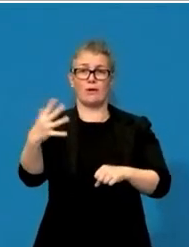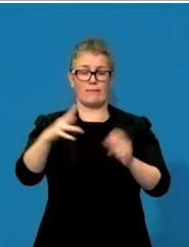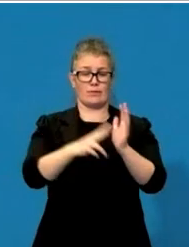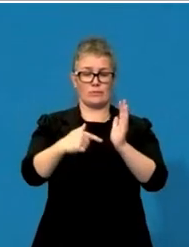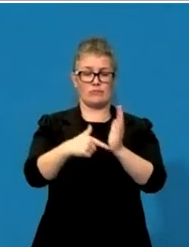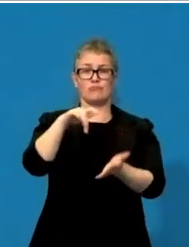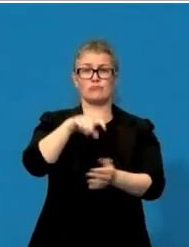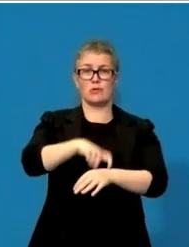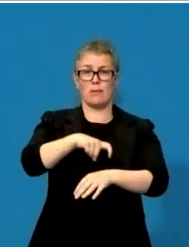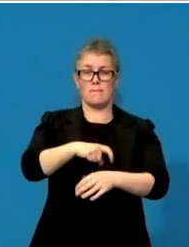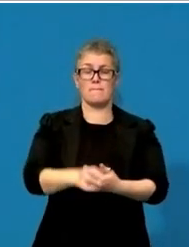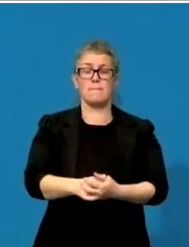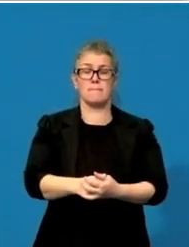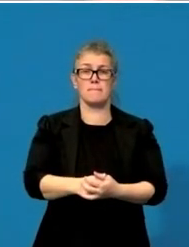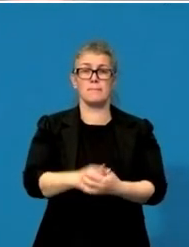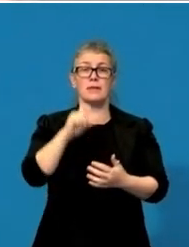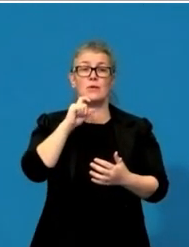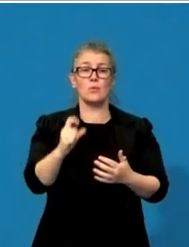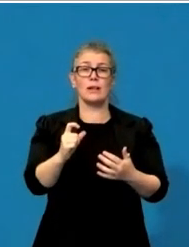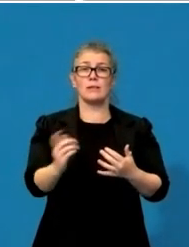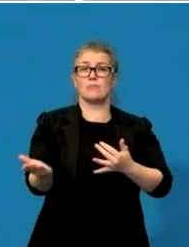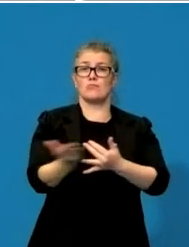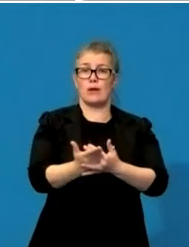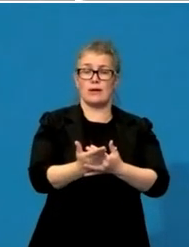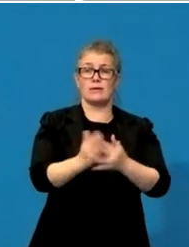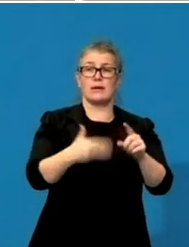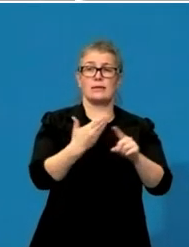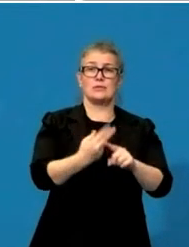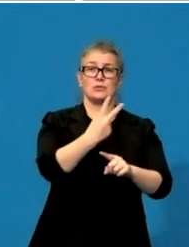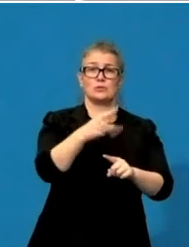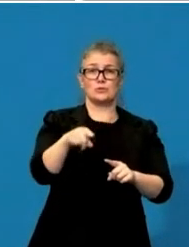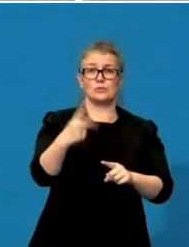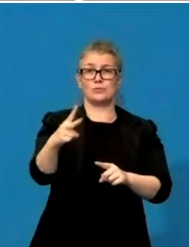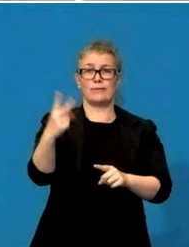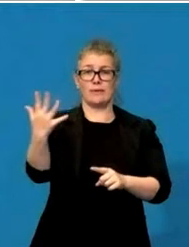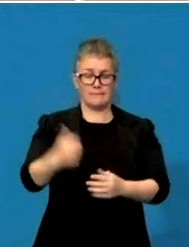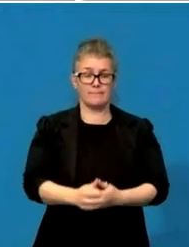All right. We will adjourn until 2.25. The Royal Commission is adjourned.